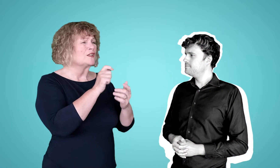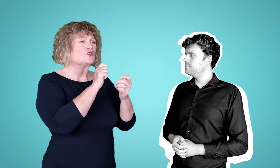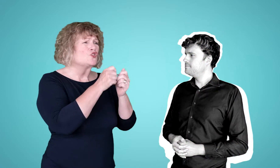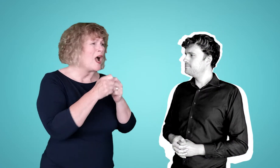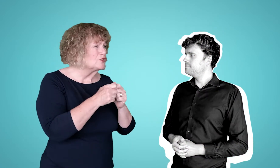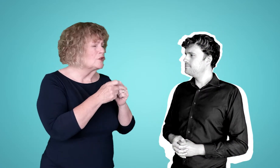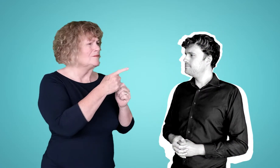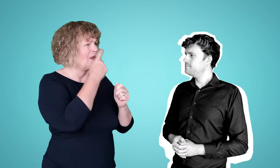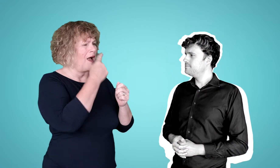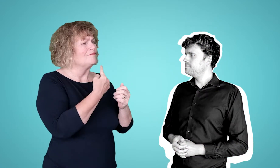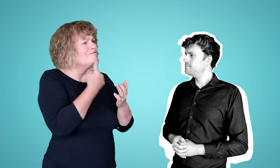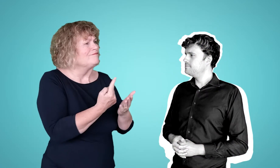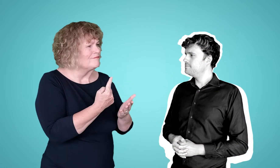You can report changes online